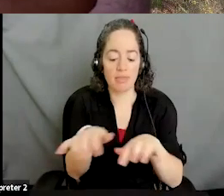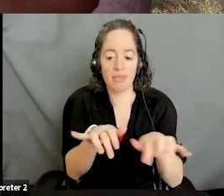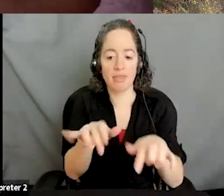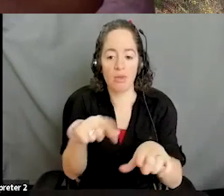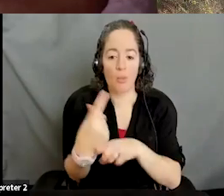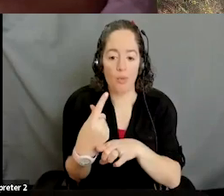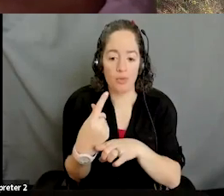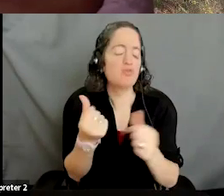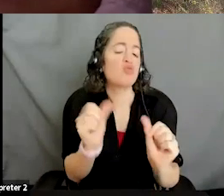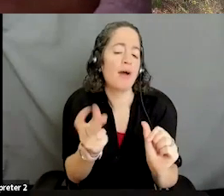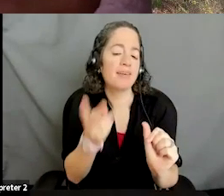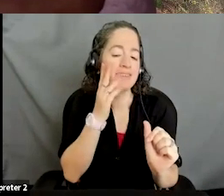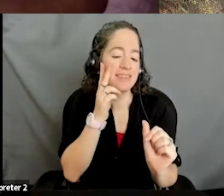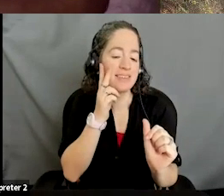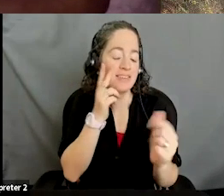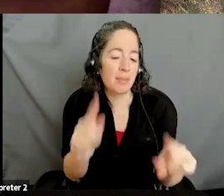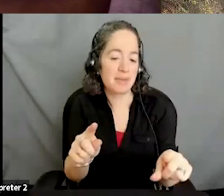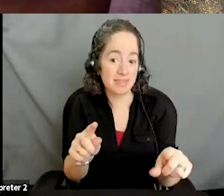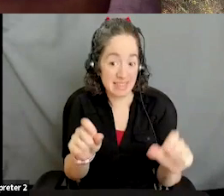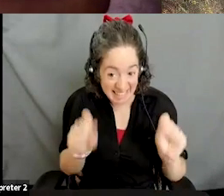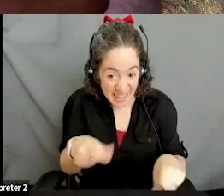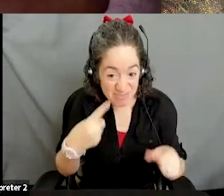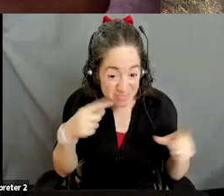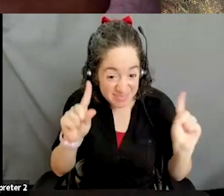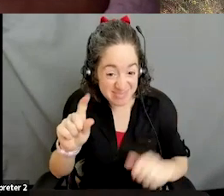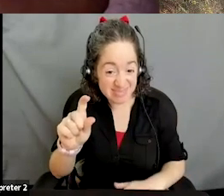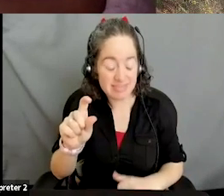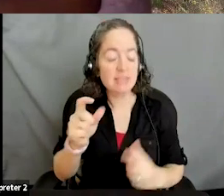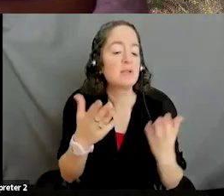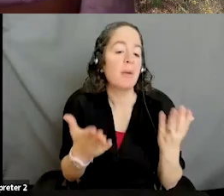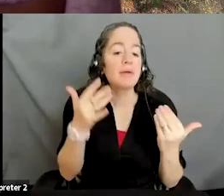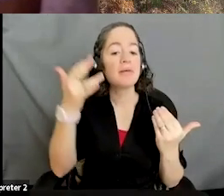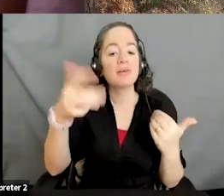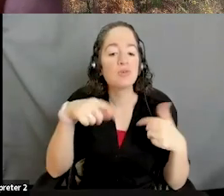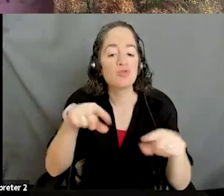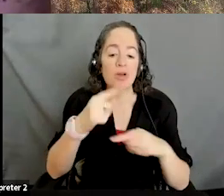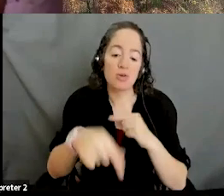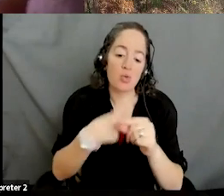this should be a thing where maybe on Global Accessibility Awareness Day, you just say once a year,